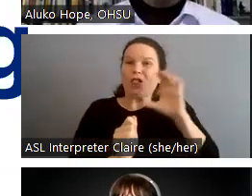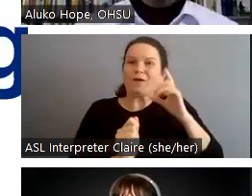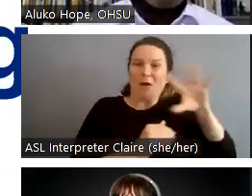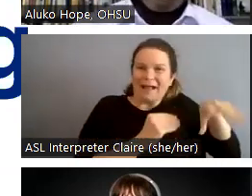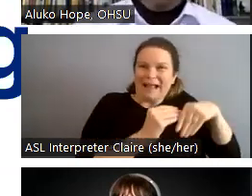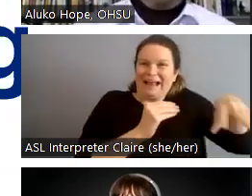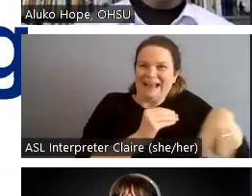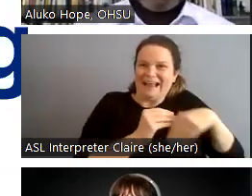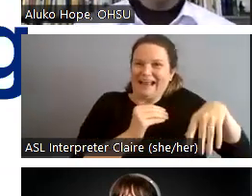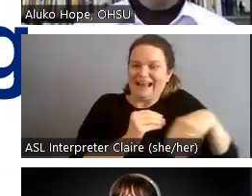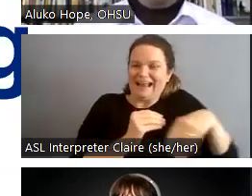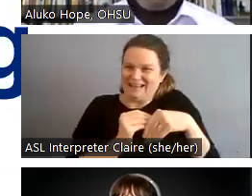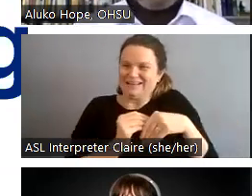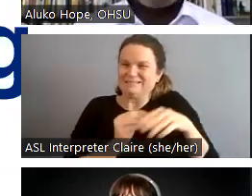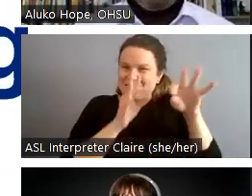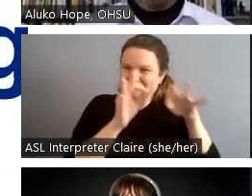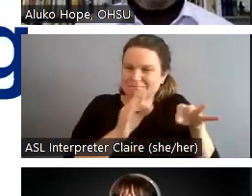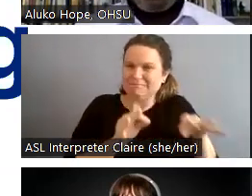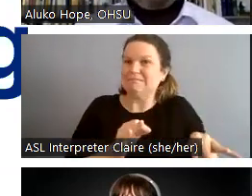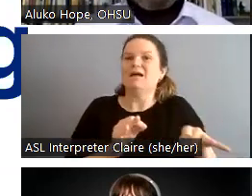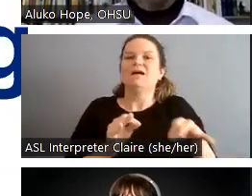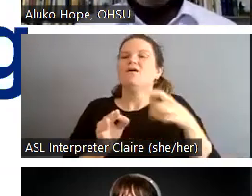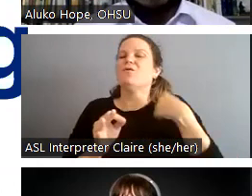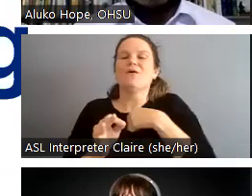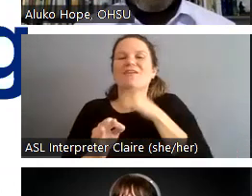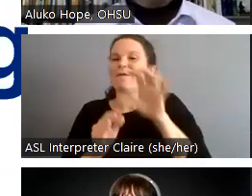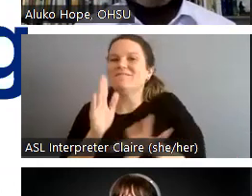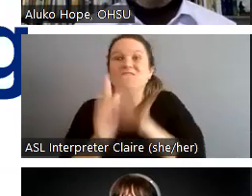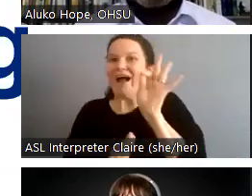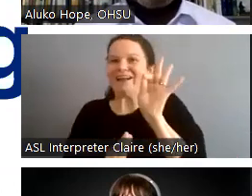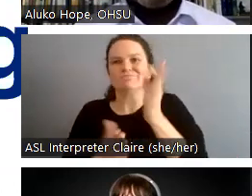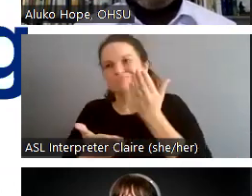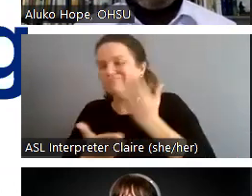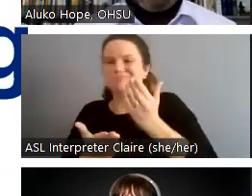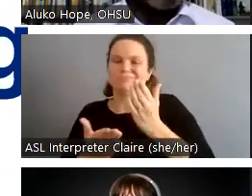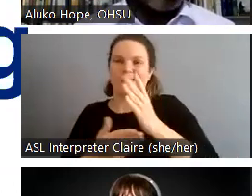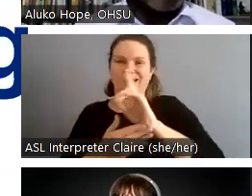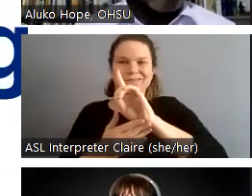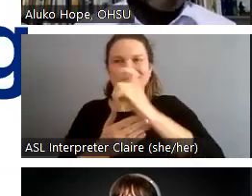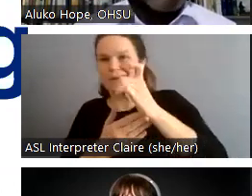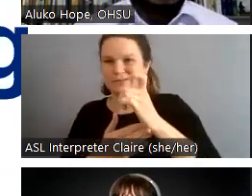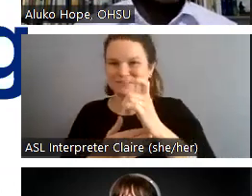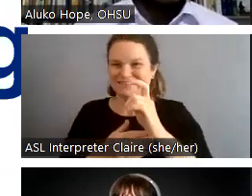actually give you a diagnosis of Long COVID. a lot of the diagnostic tests are